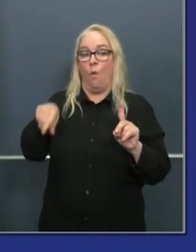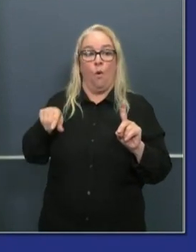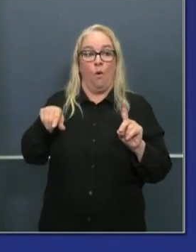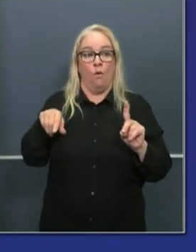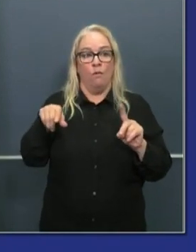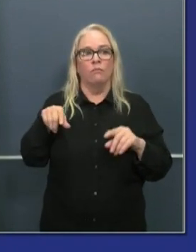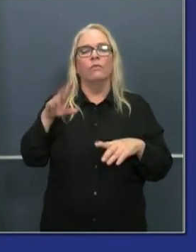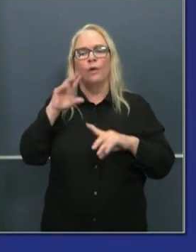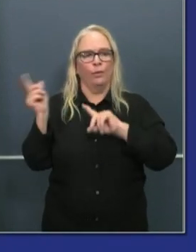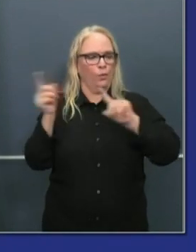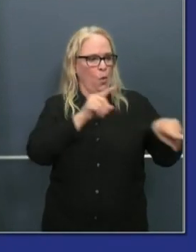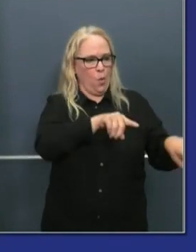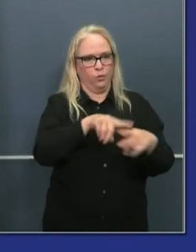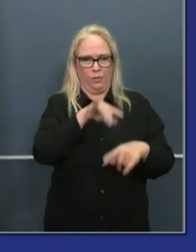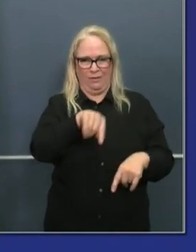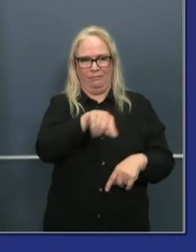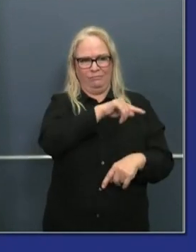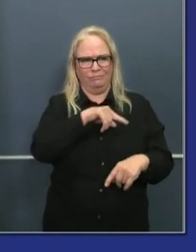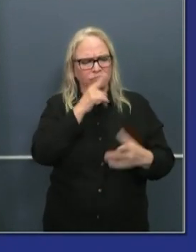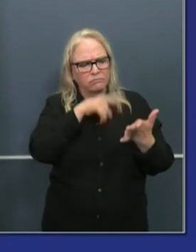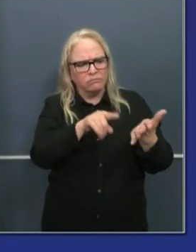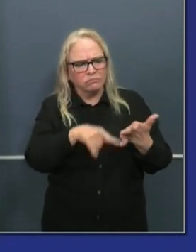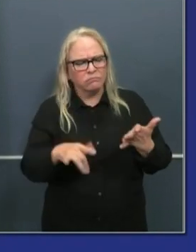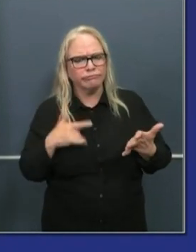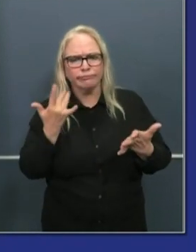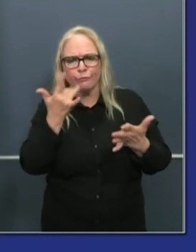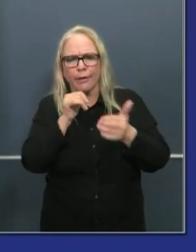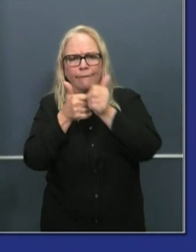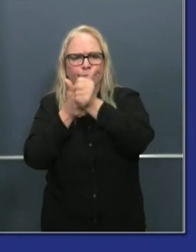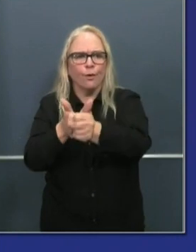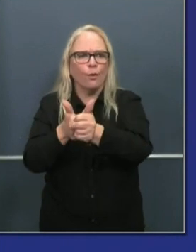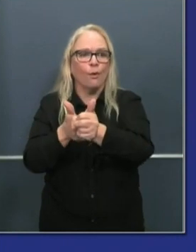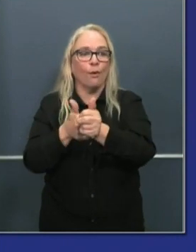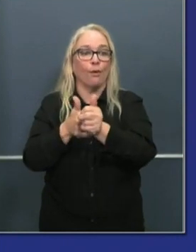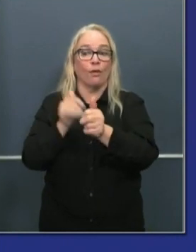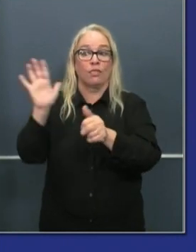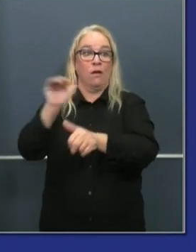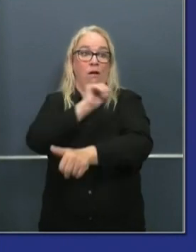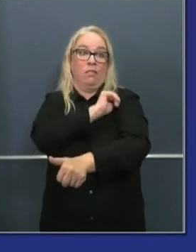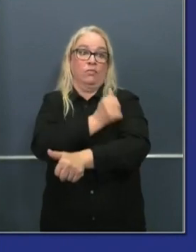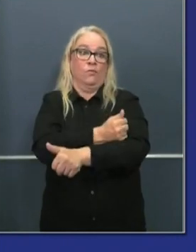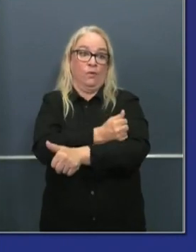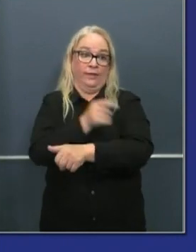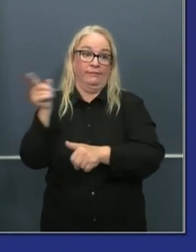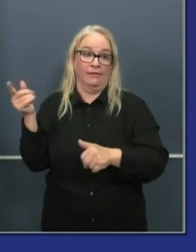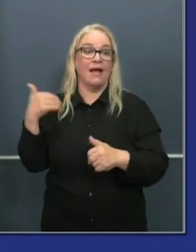NONCOMPLIANCE OPPORTUNITIES AND EVENTS THAT ARE TAKING PLACE,